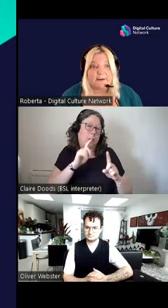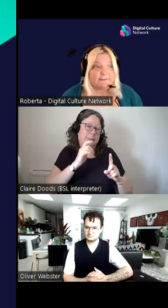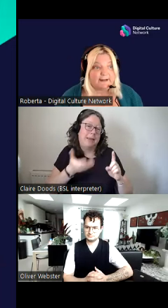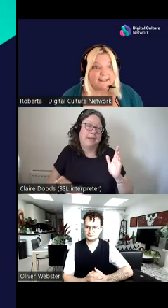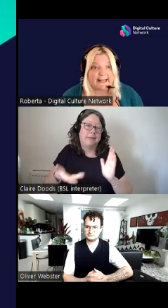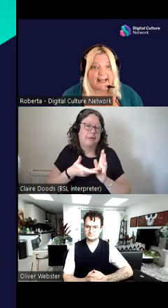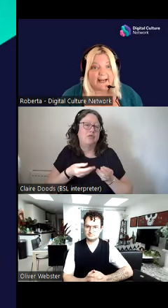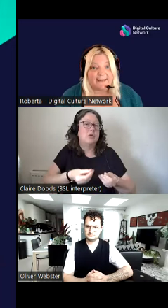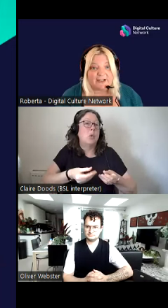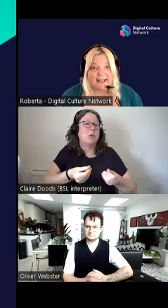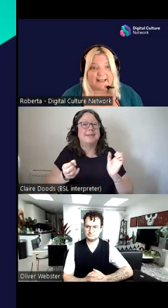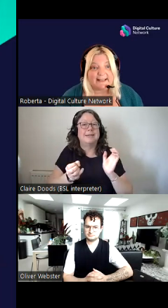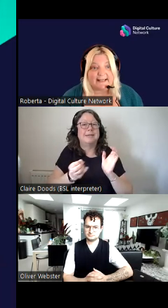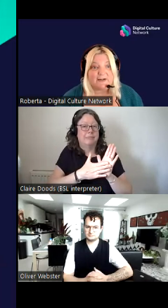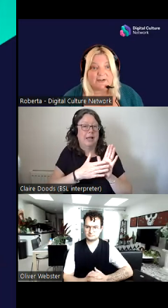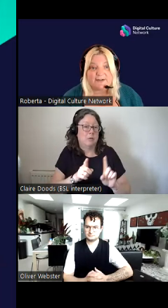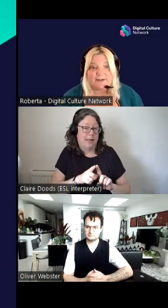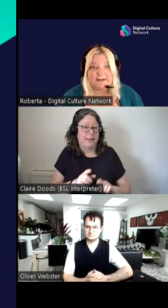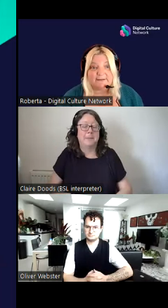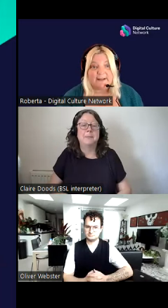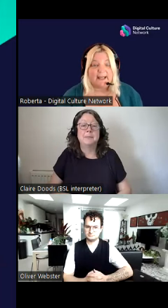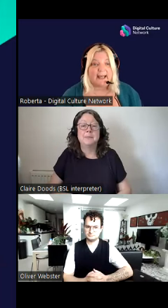Feel free to say hello in the chat and introduce yourself